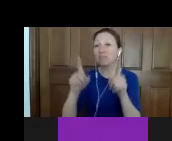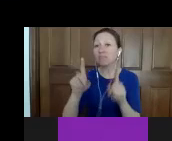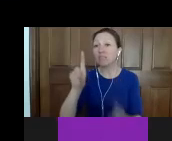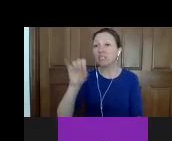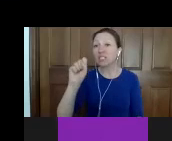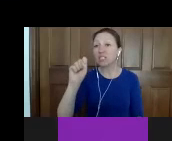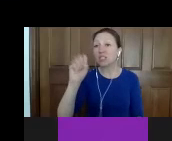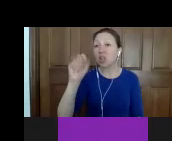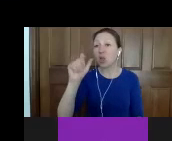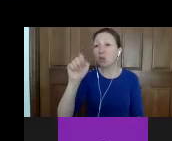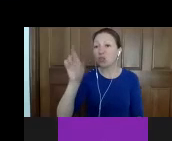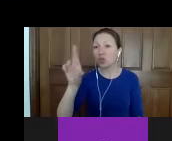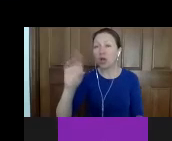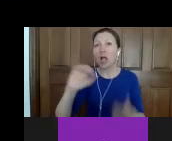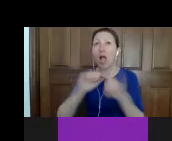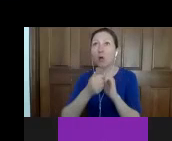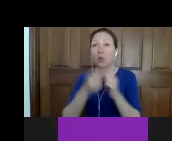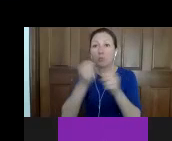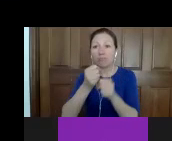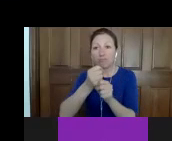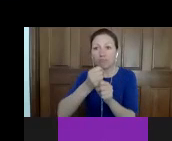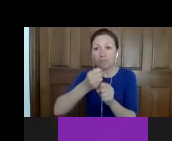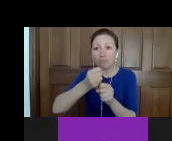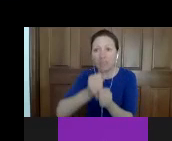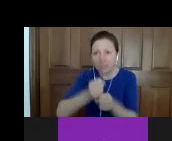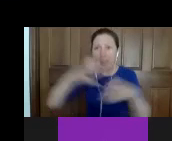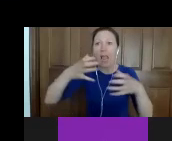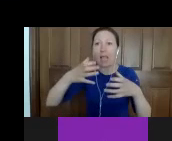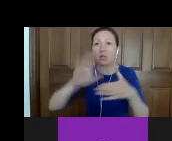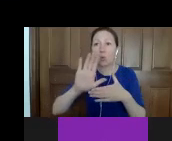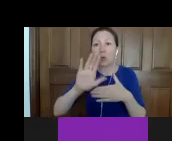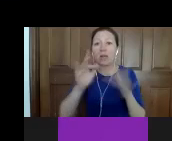should you expand your network. That's what we specialize in. We also work with employers.